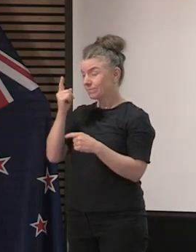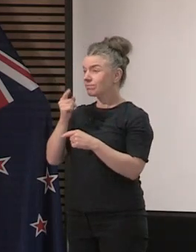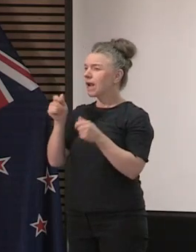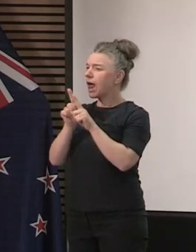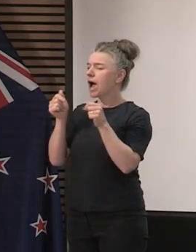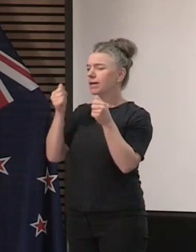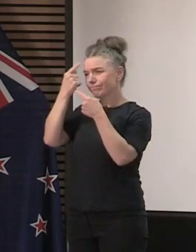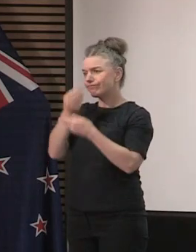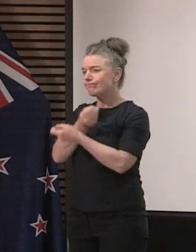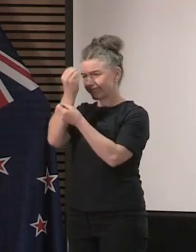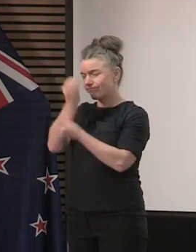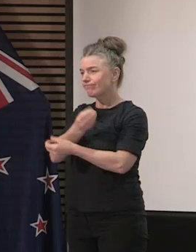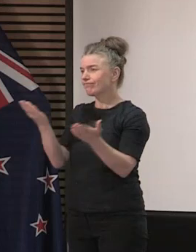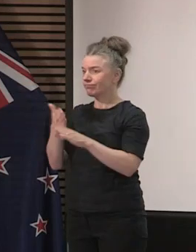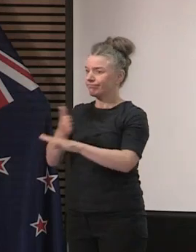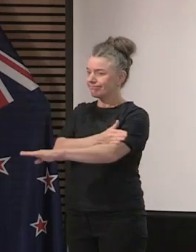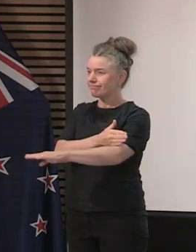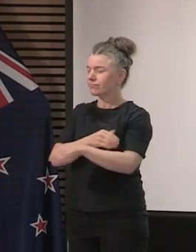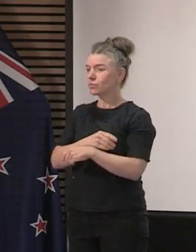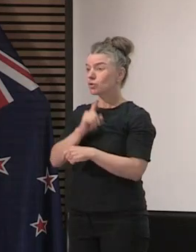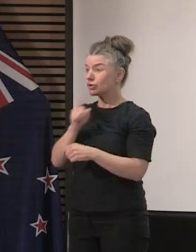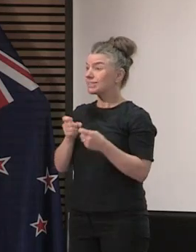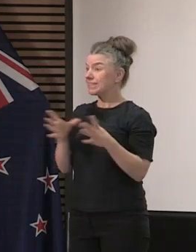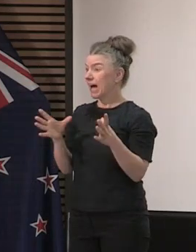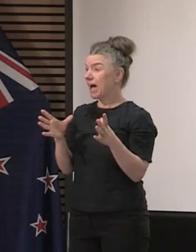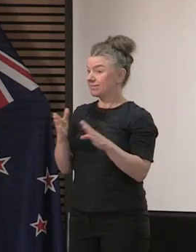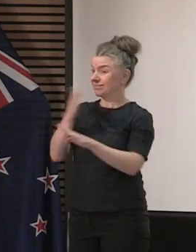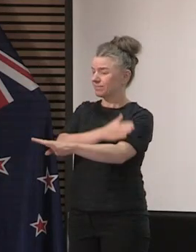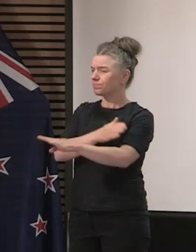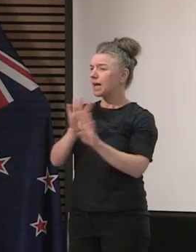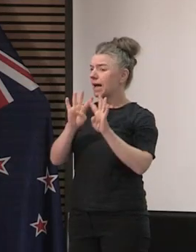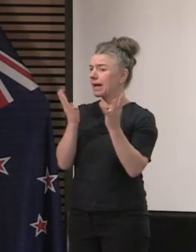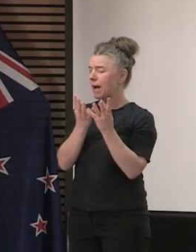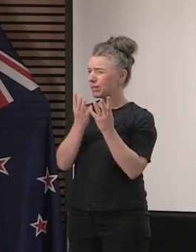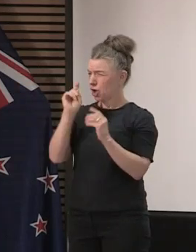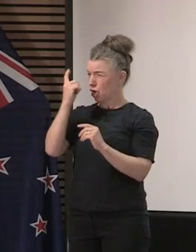will know, the season is gazetted in advance and was